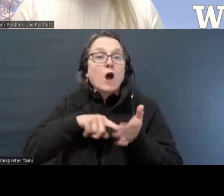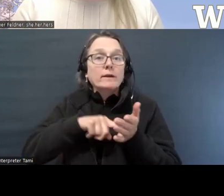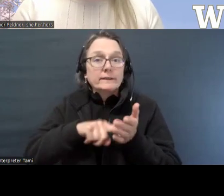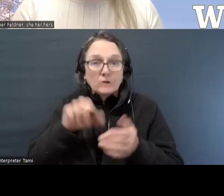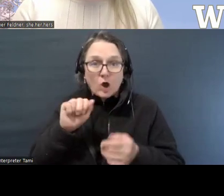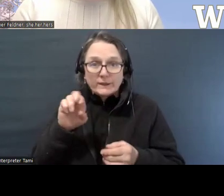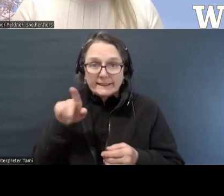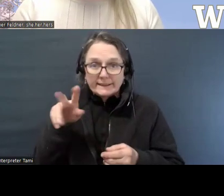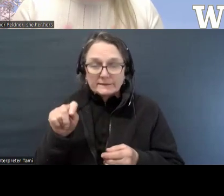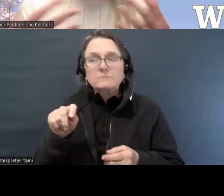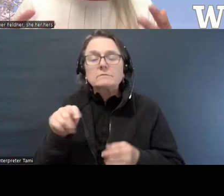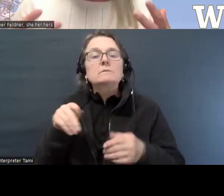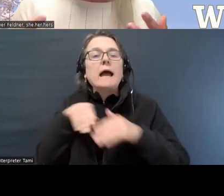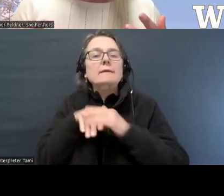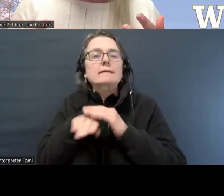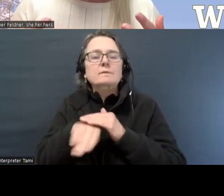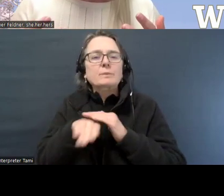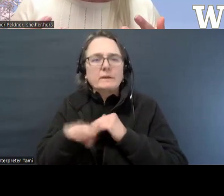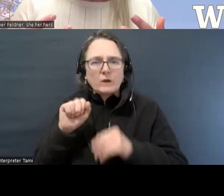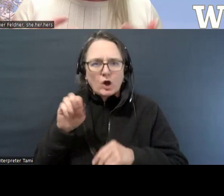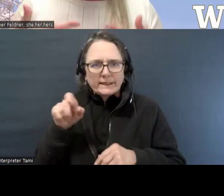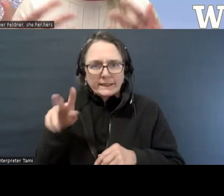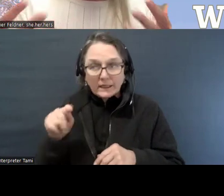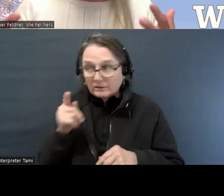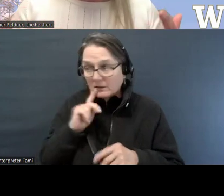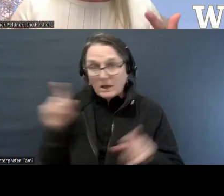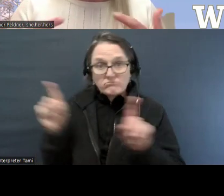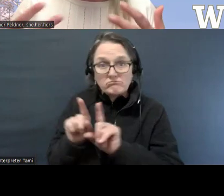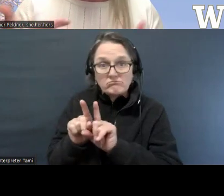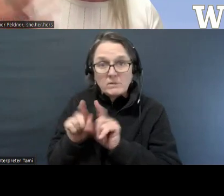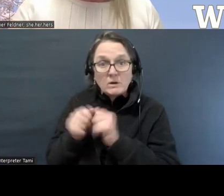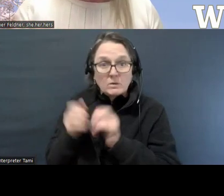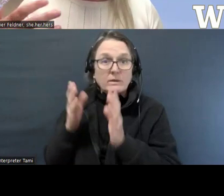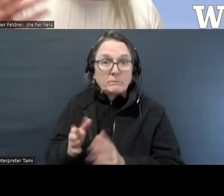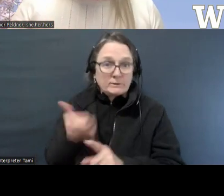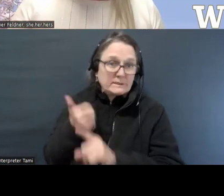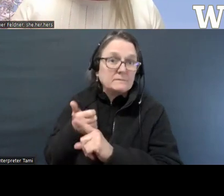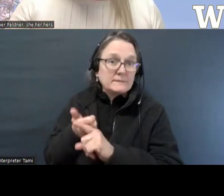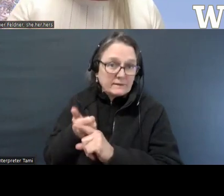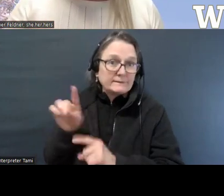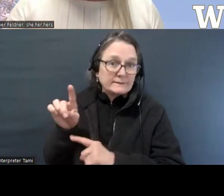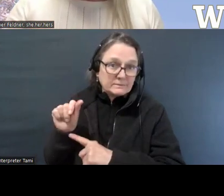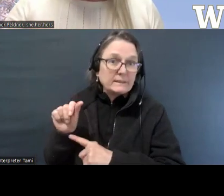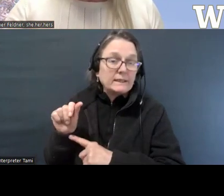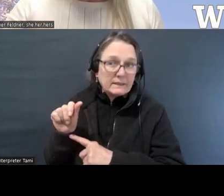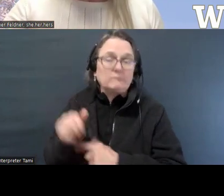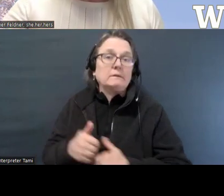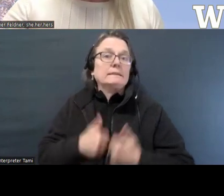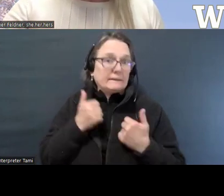and hanging out with them for the day and letting them kind of say, "Okay, this is a really accessible entrance for me